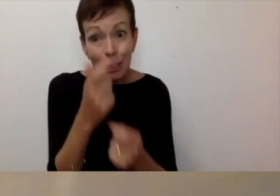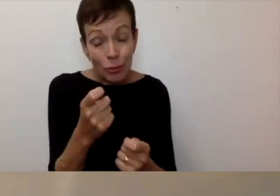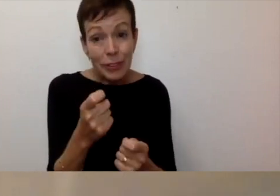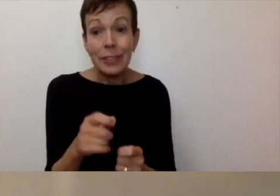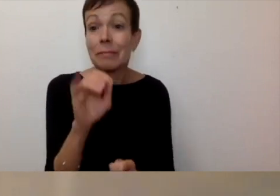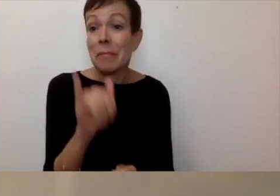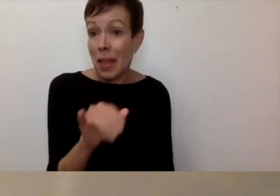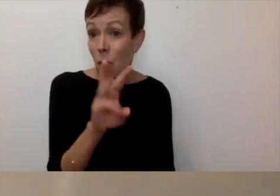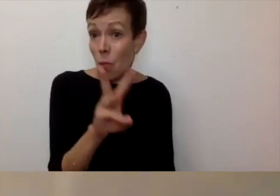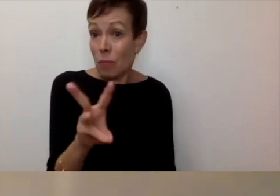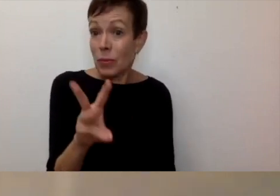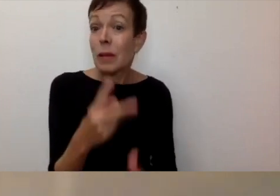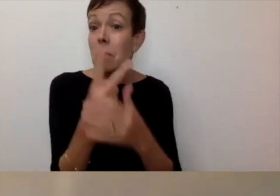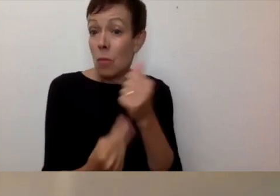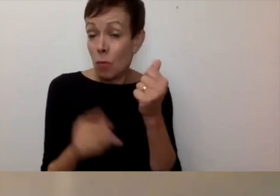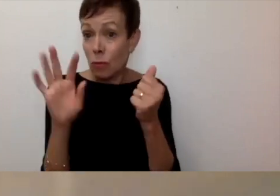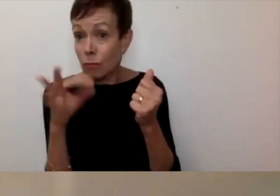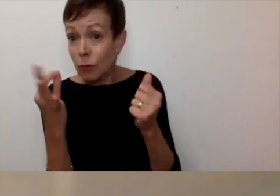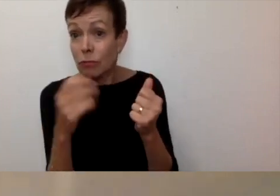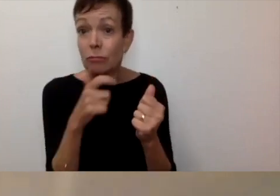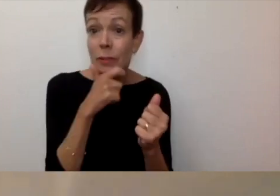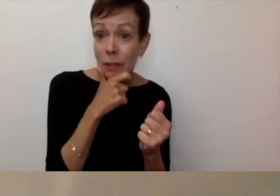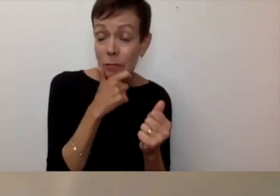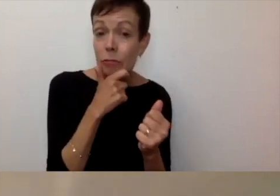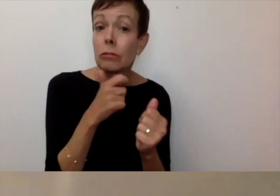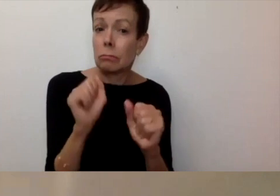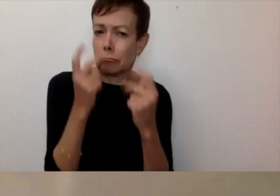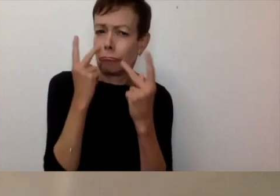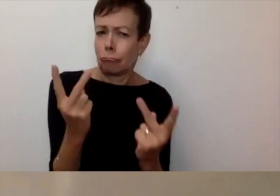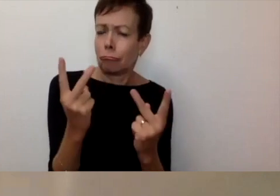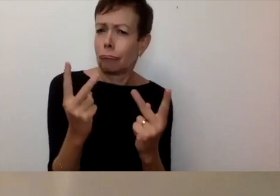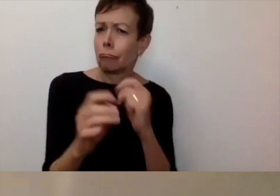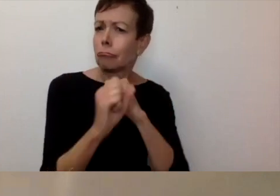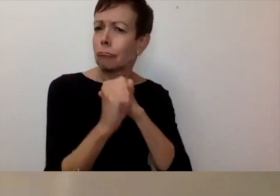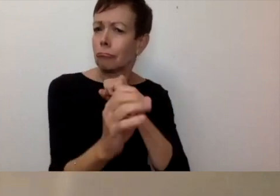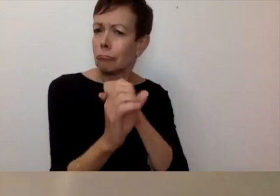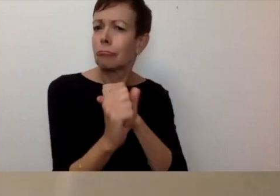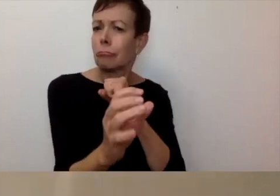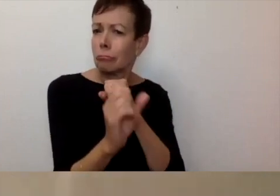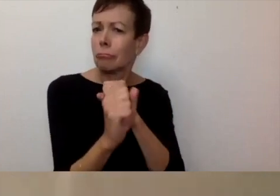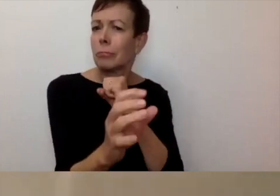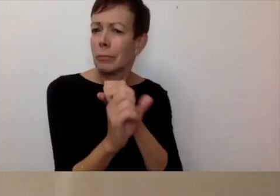time so you can read the manifesto and see the the different advertisement that were produced it was for tv